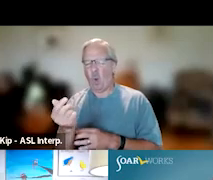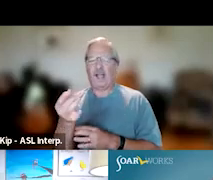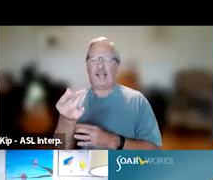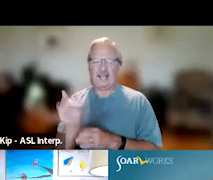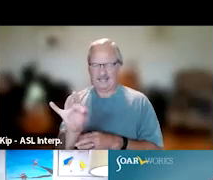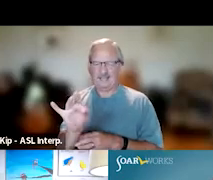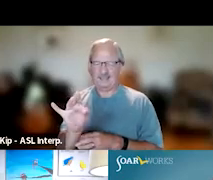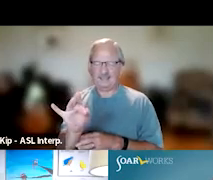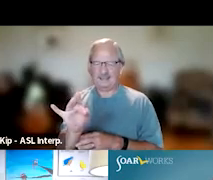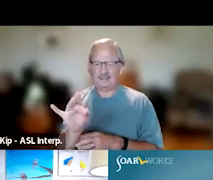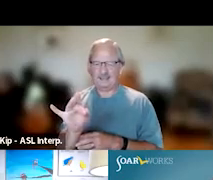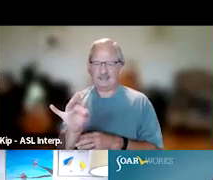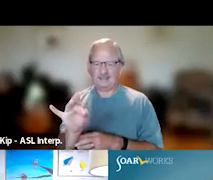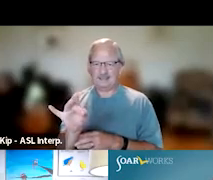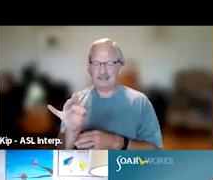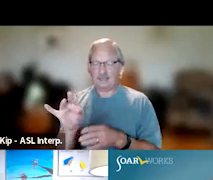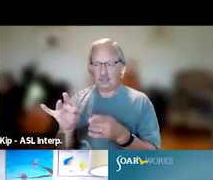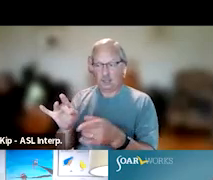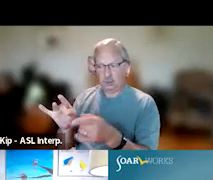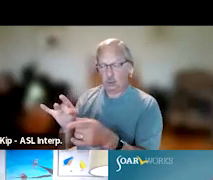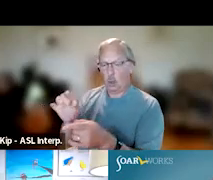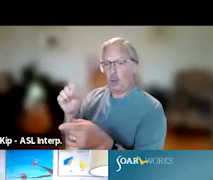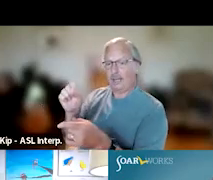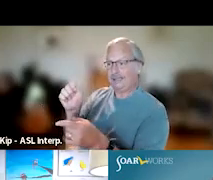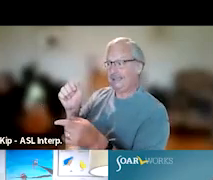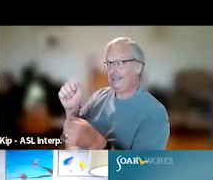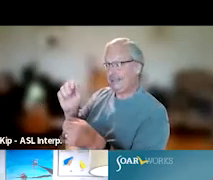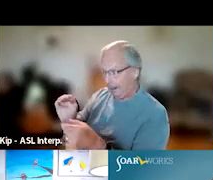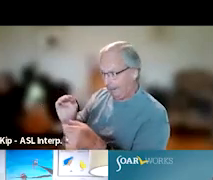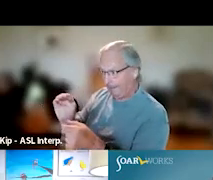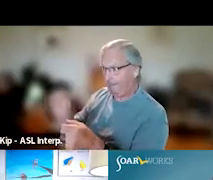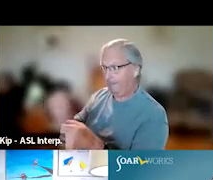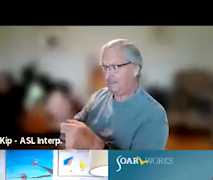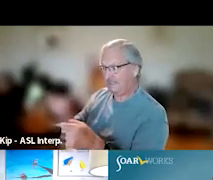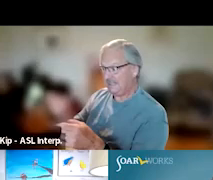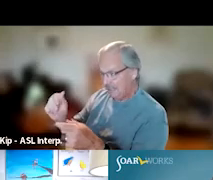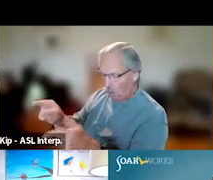So SAMHSA will be shutting those websites down so they won't be available to the SOAR community.